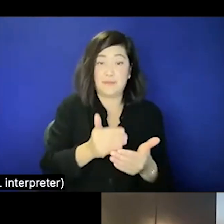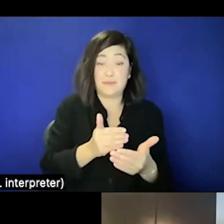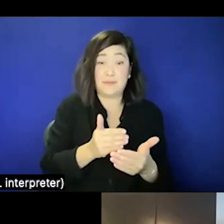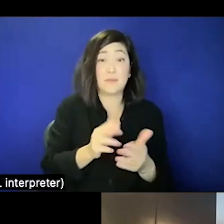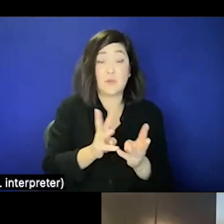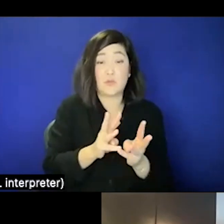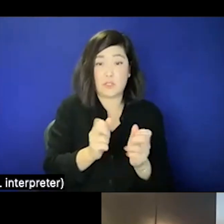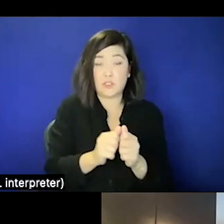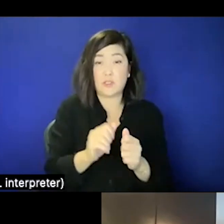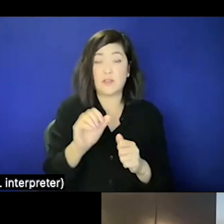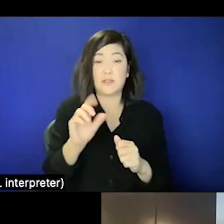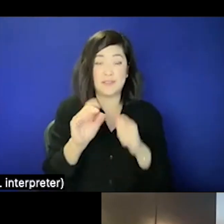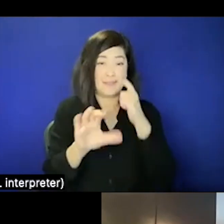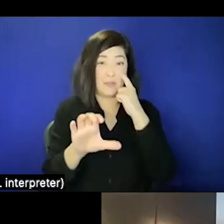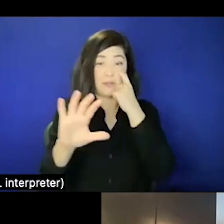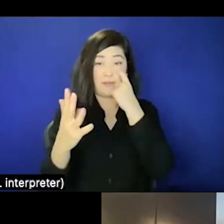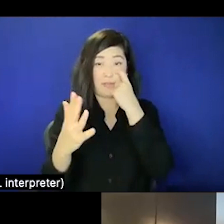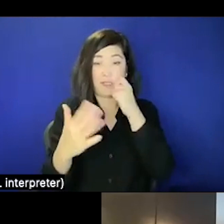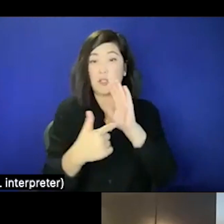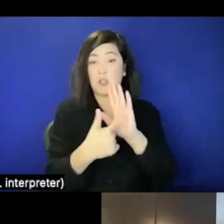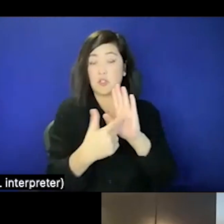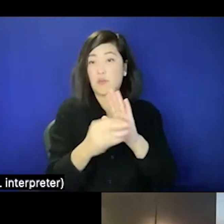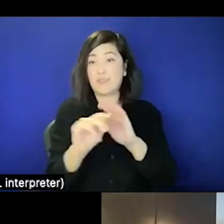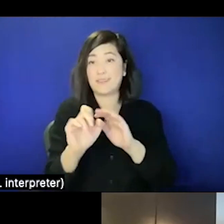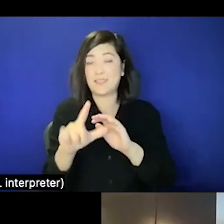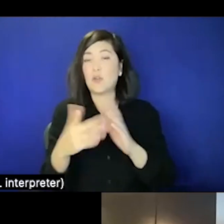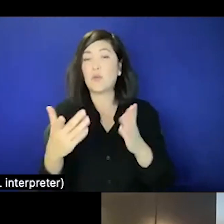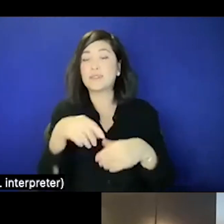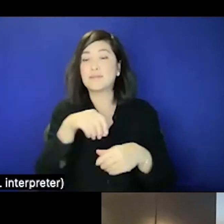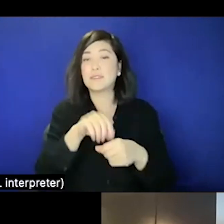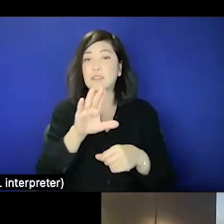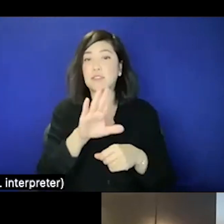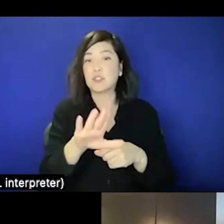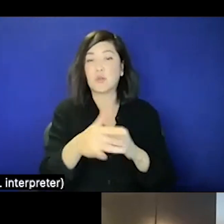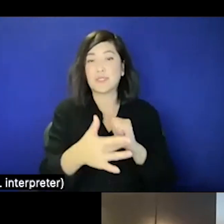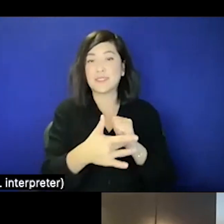Show and Tell What's in Your Tech Stack. Secure your spot now by registering through the link